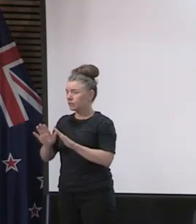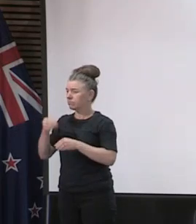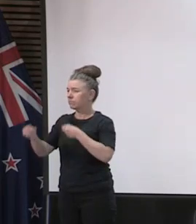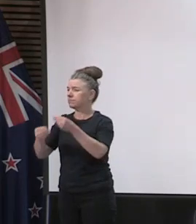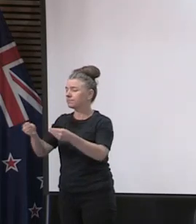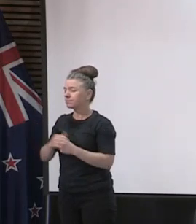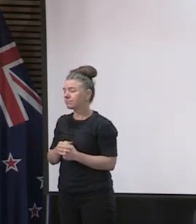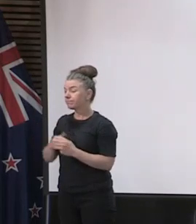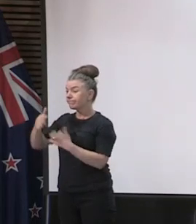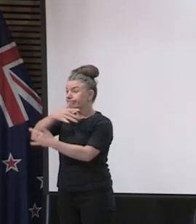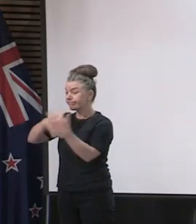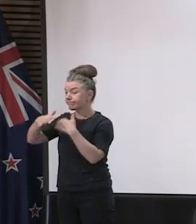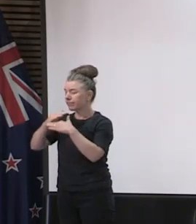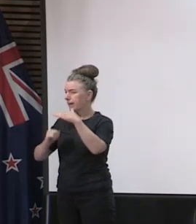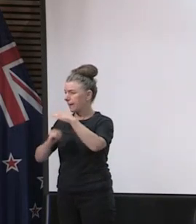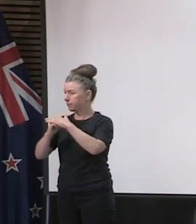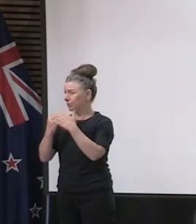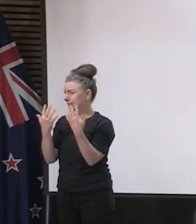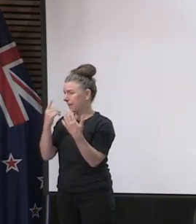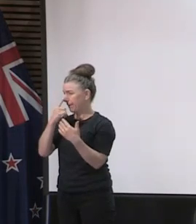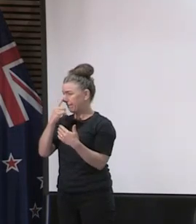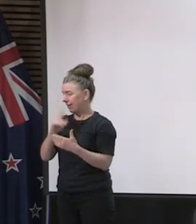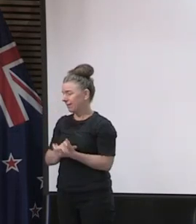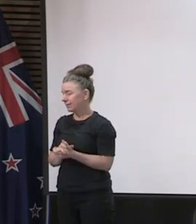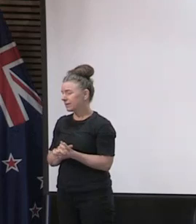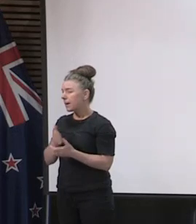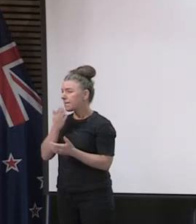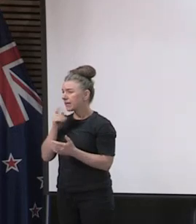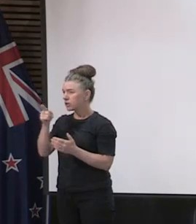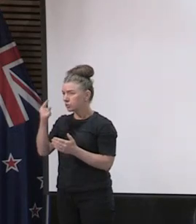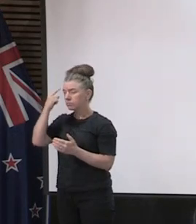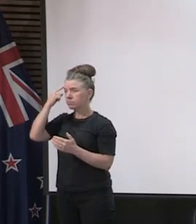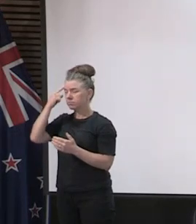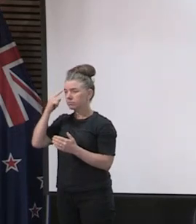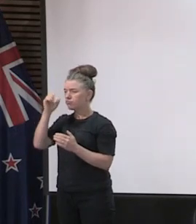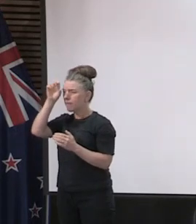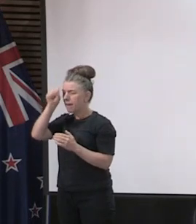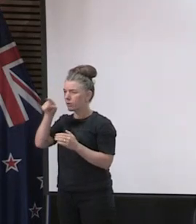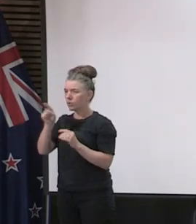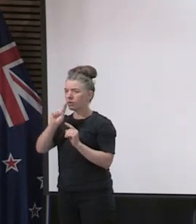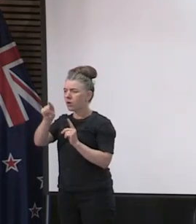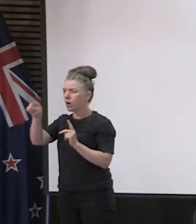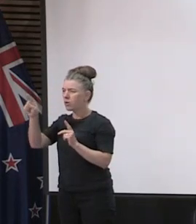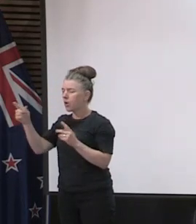effective tool we have to keep